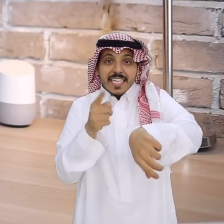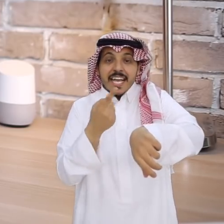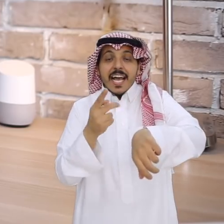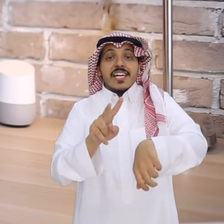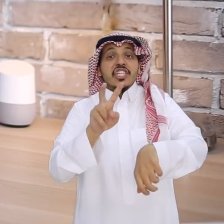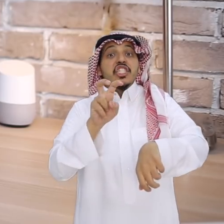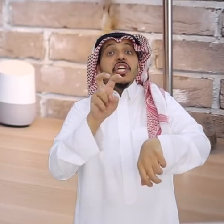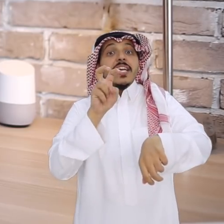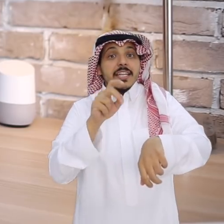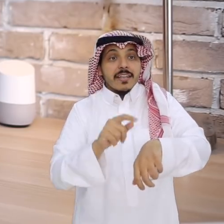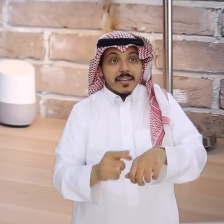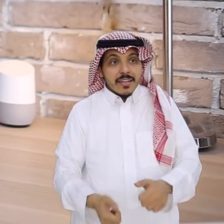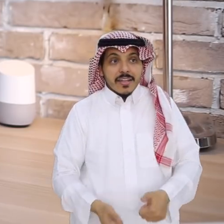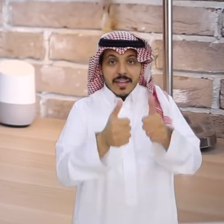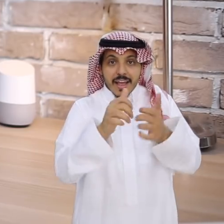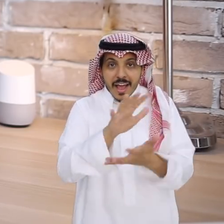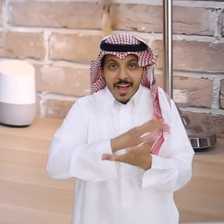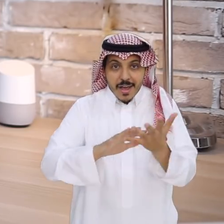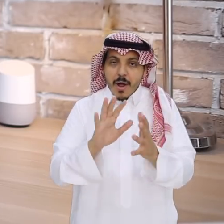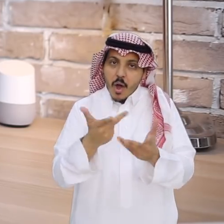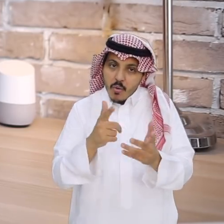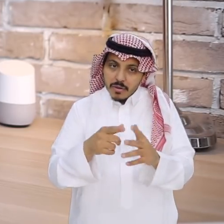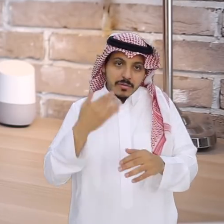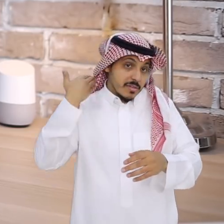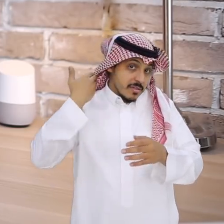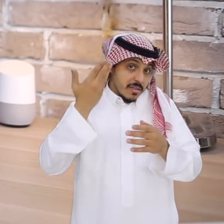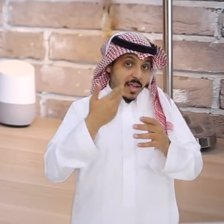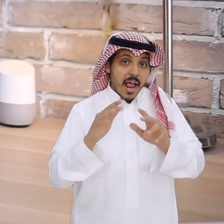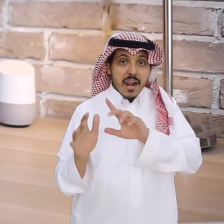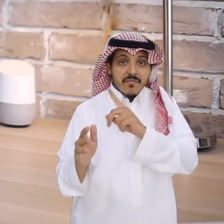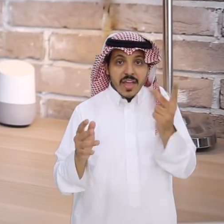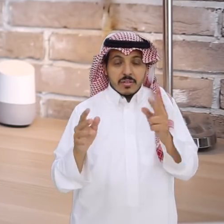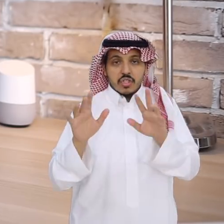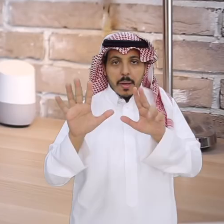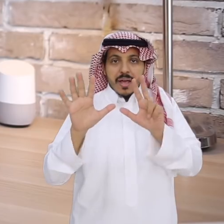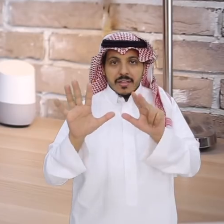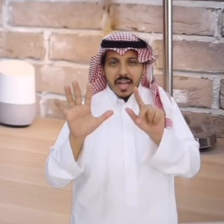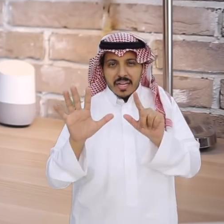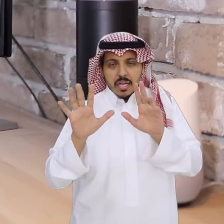This surgery was conducted in 2017, 6 months ago.